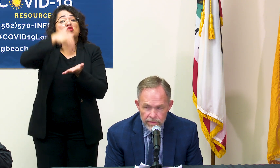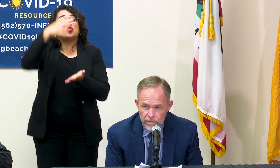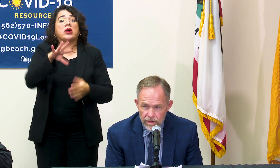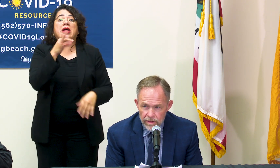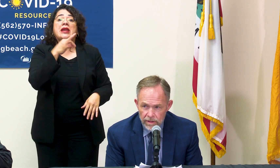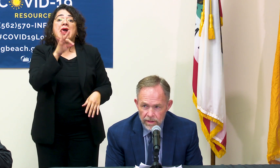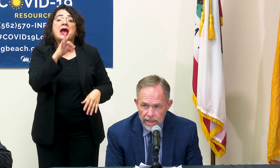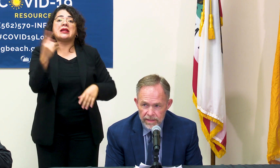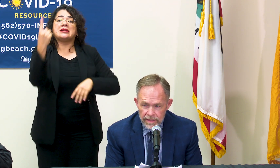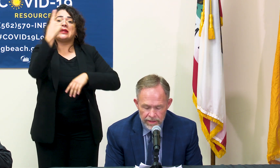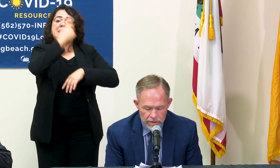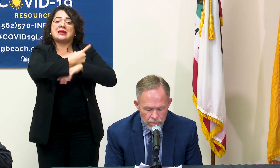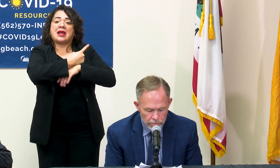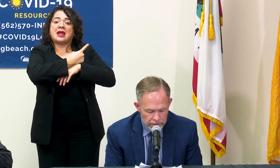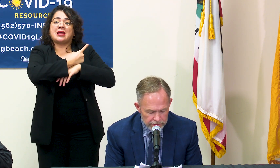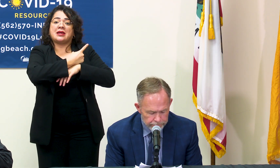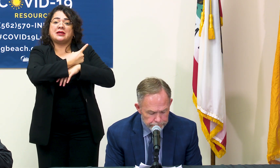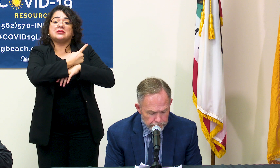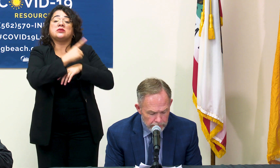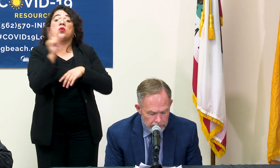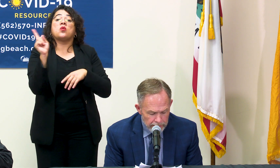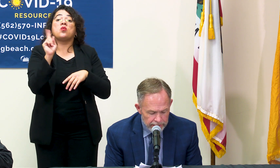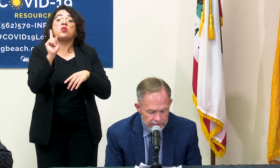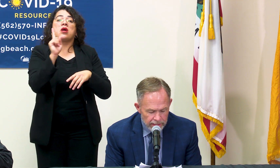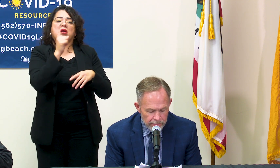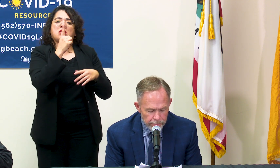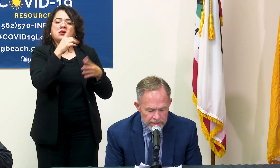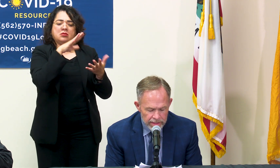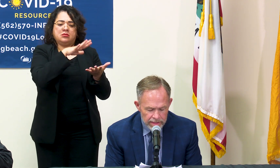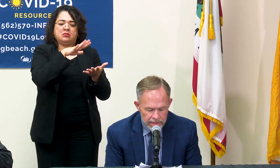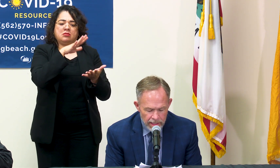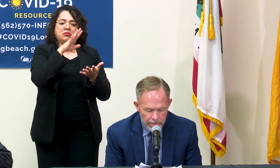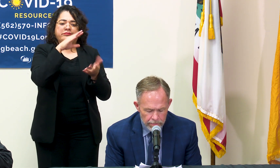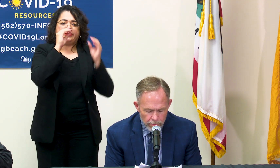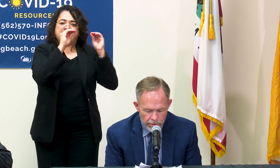instruction outside the school building. In this unprecedented time we are